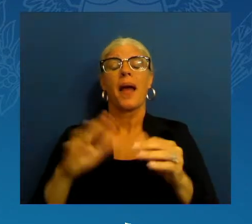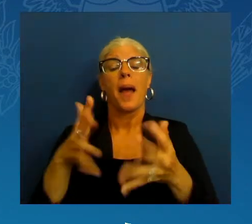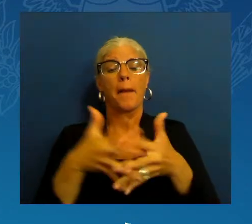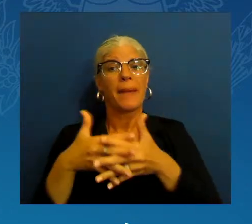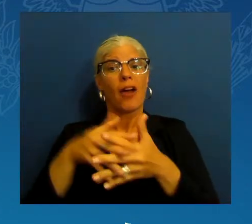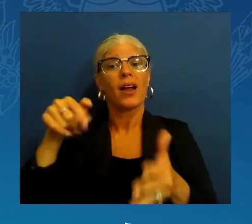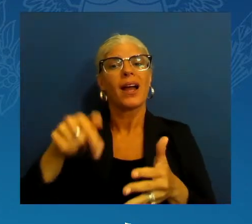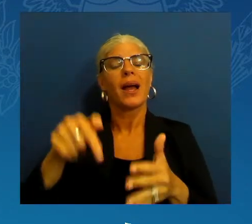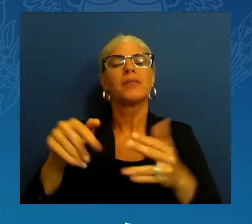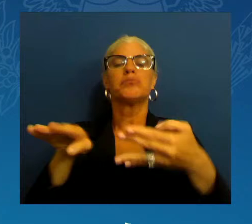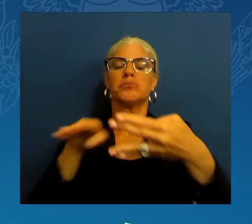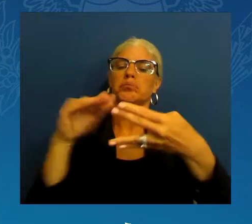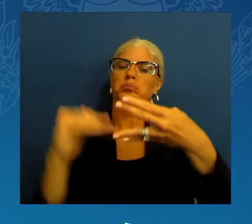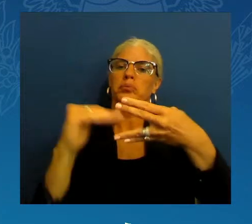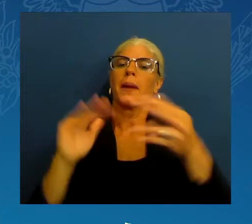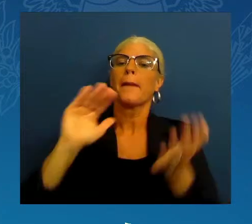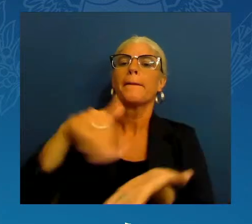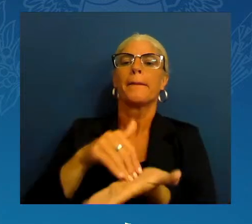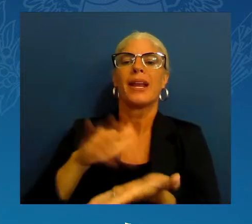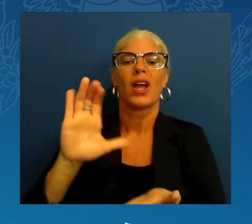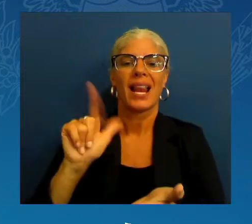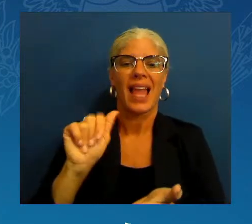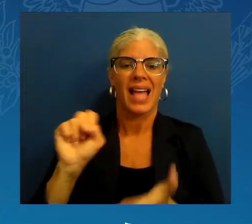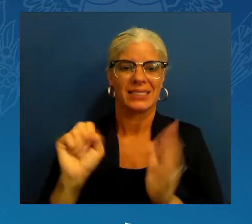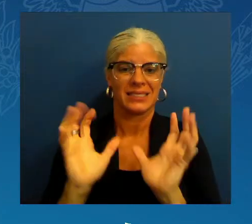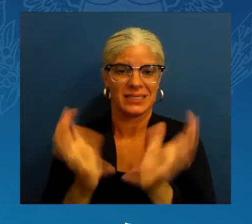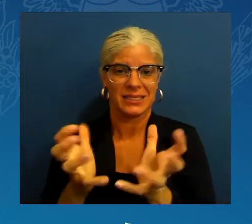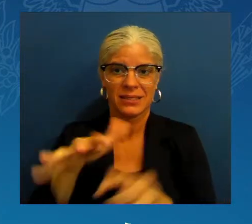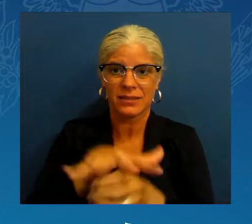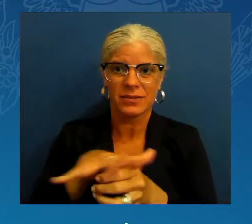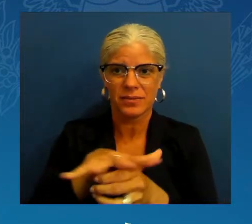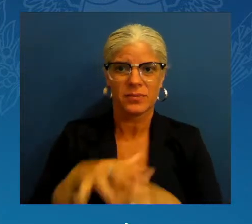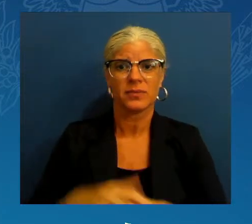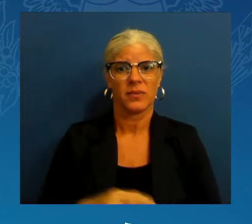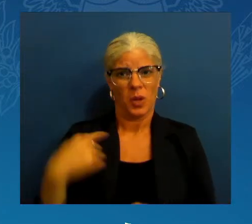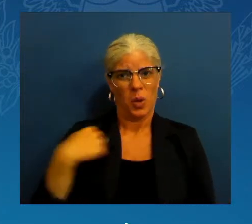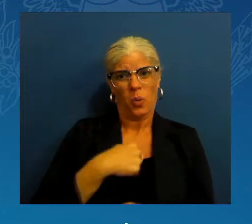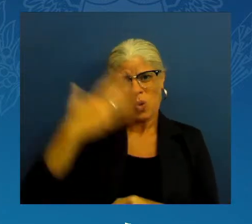But as we work to move our nation forward, let us be clear: